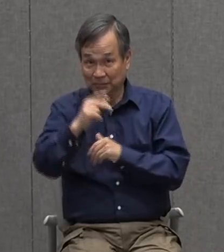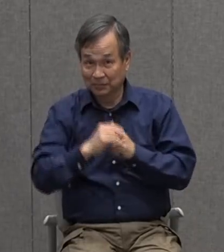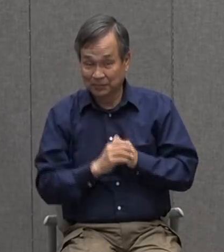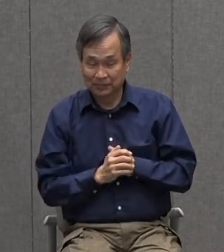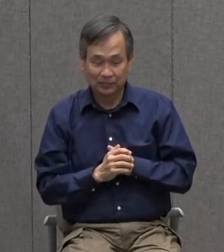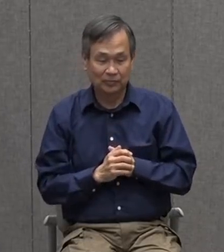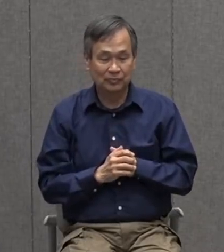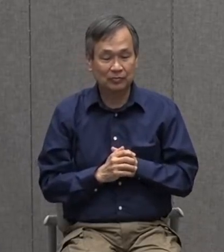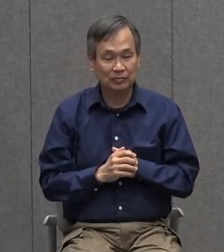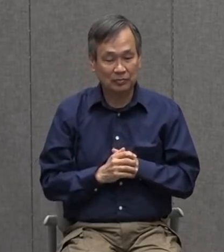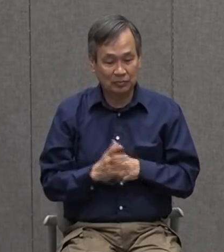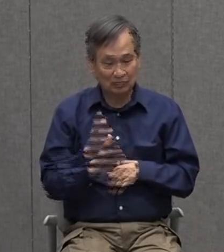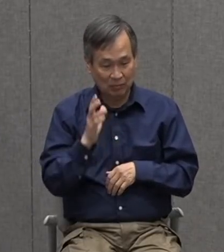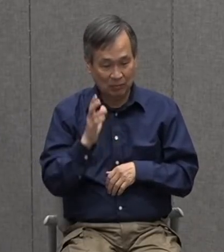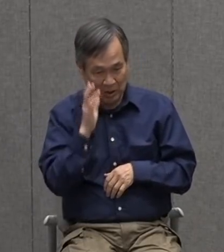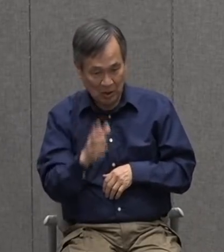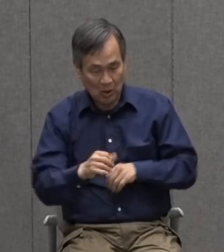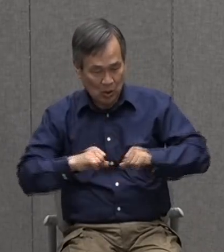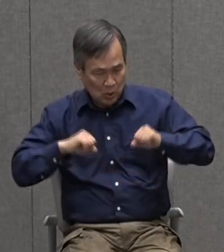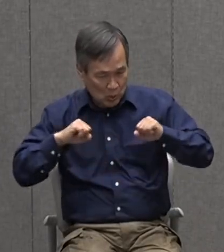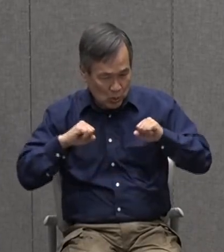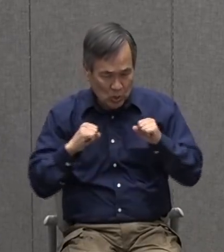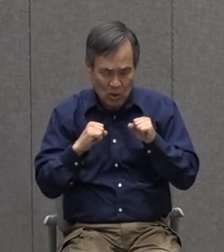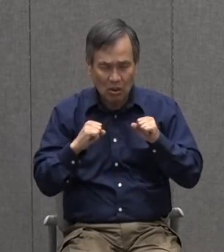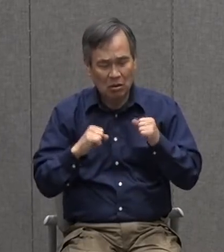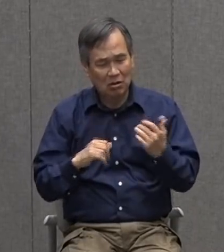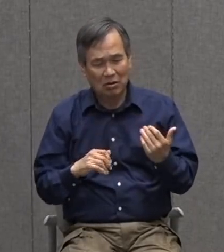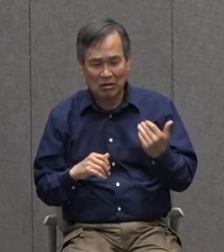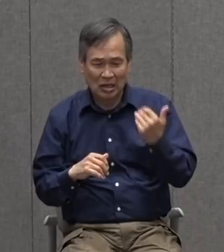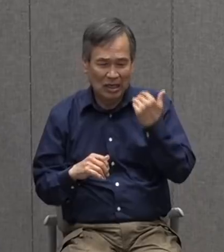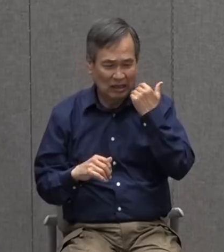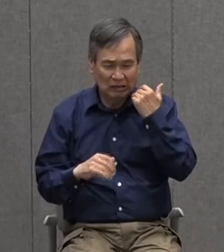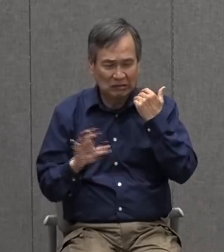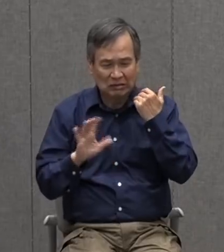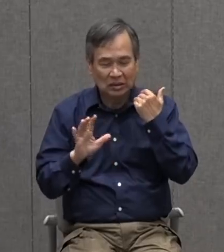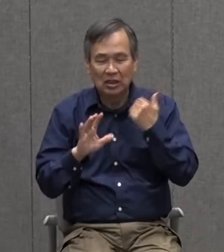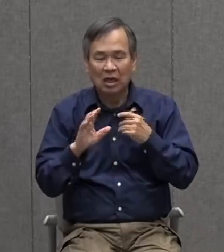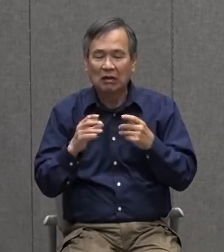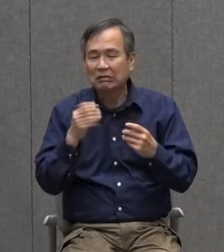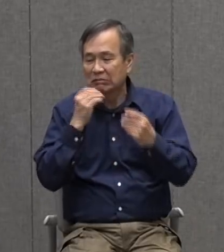"I will get through the winter somehow, "by eating something different."